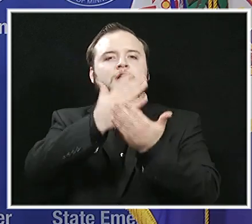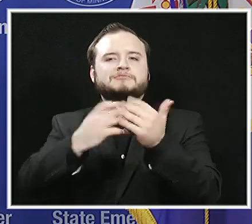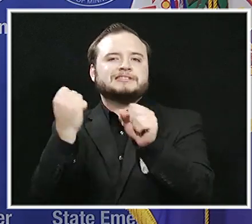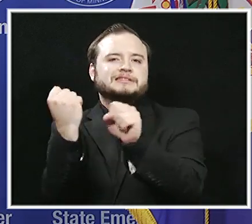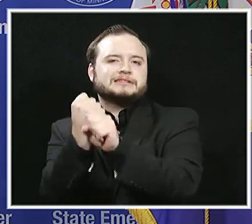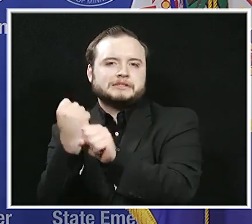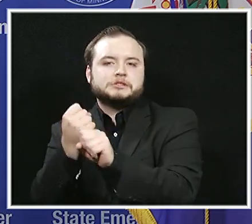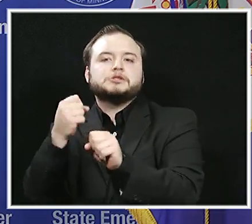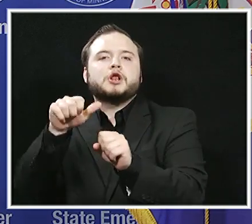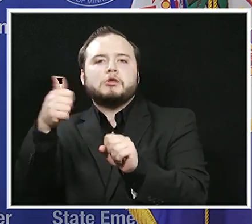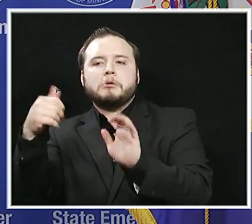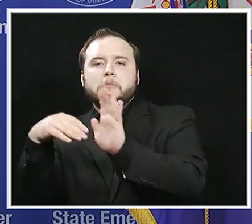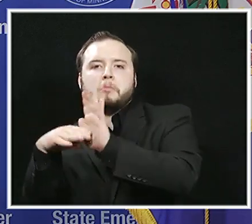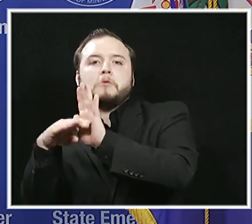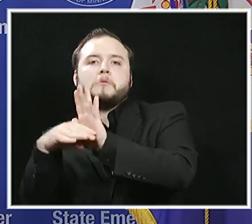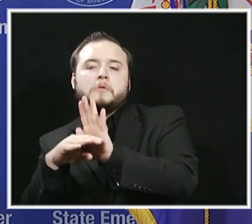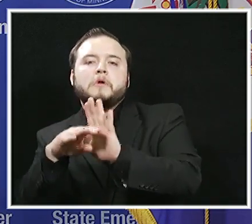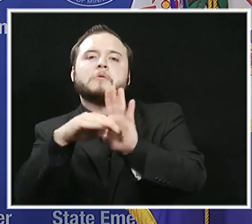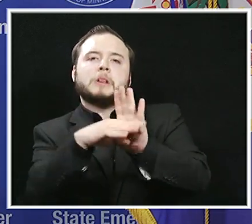increasing hospital stays, beds, and number of deaths,